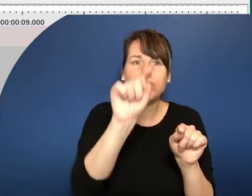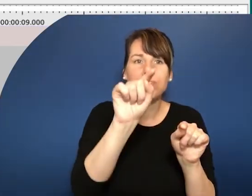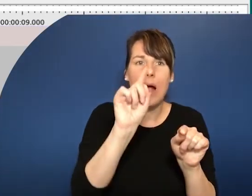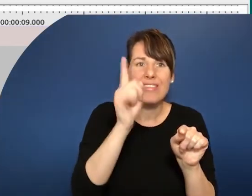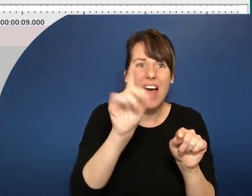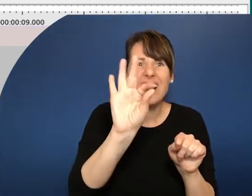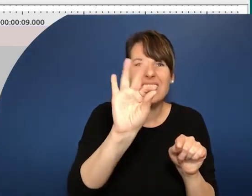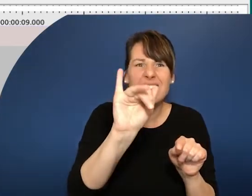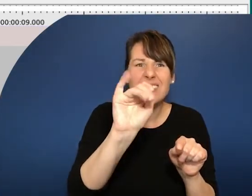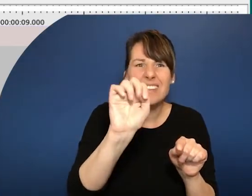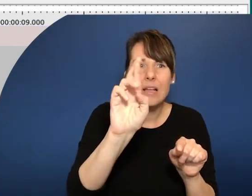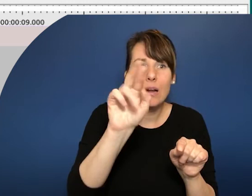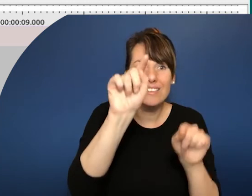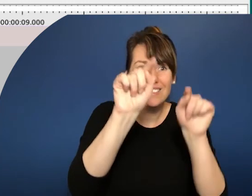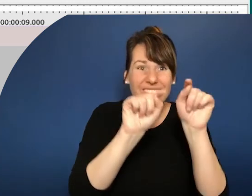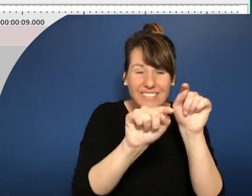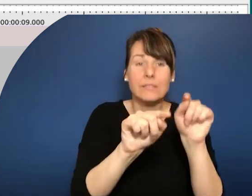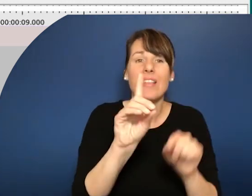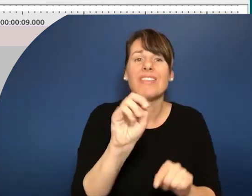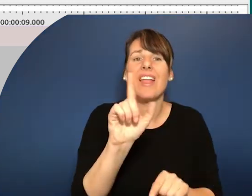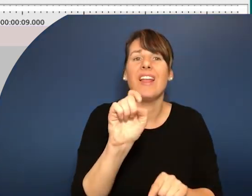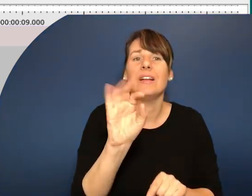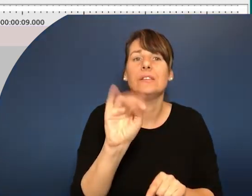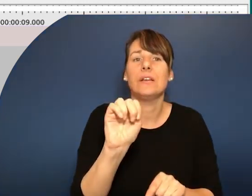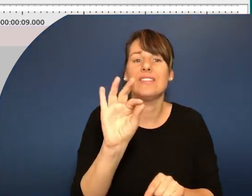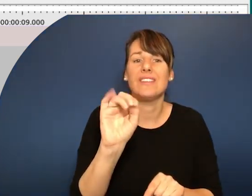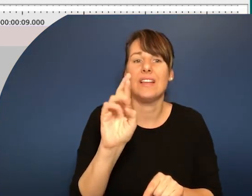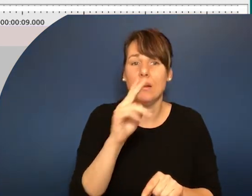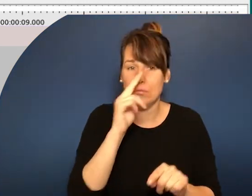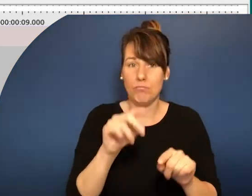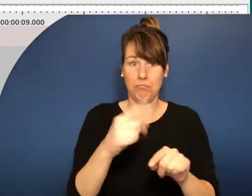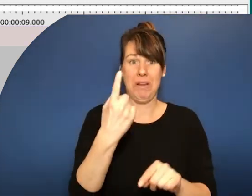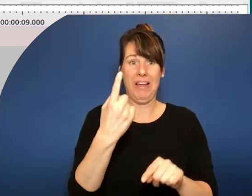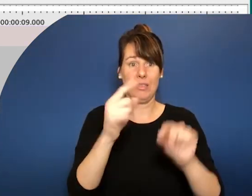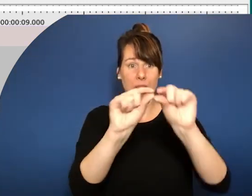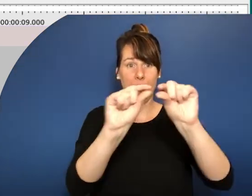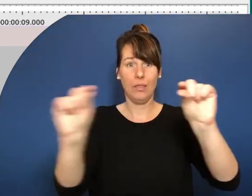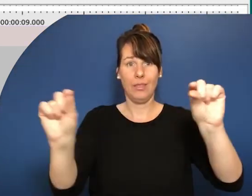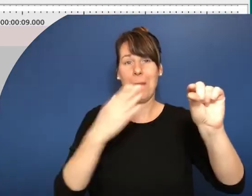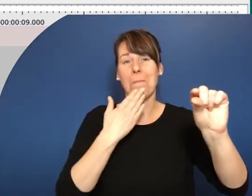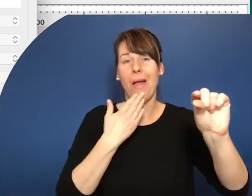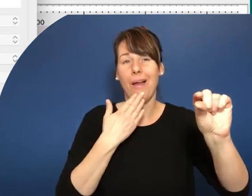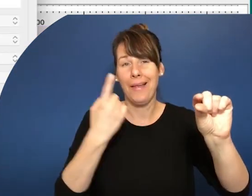In order to delete the tear, I go to the Tier tab here and I choose Delete Tier.